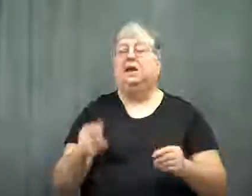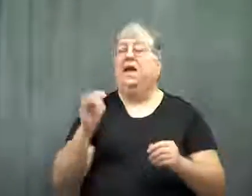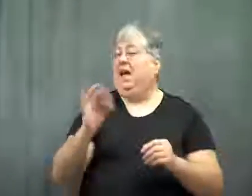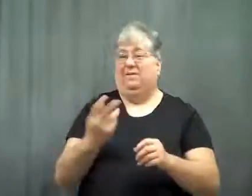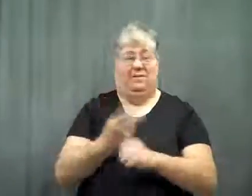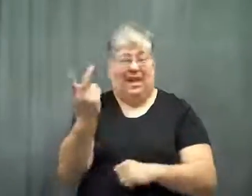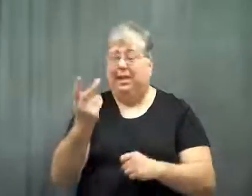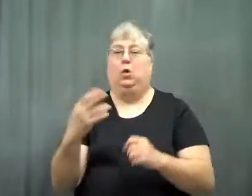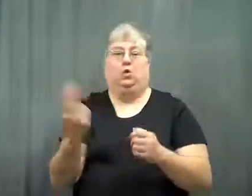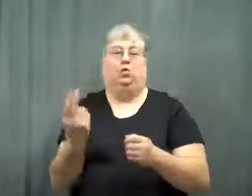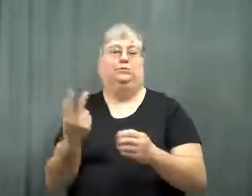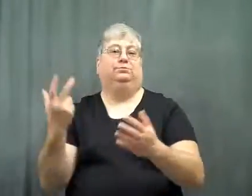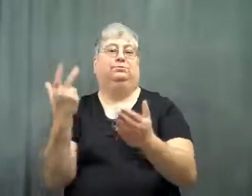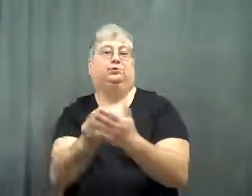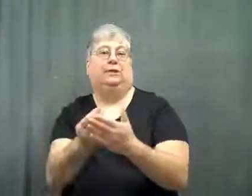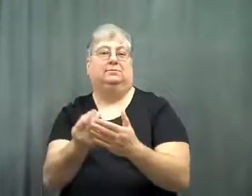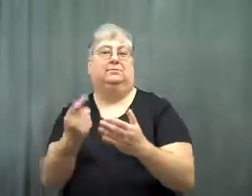If they didn't get it, then they gave injections